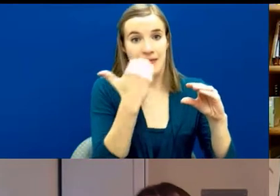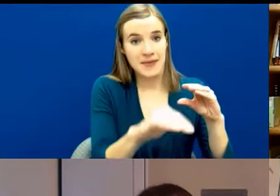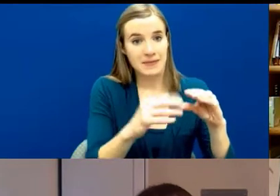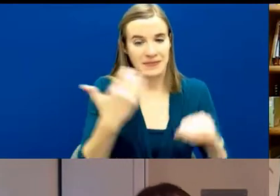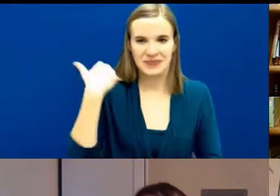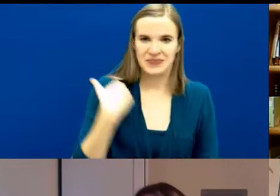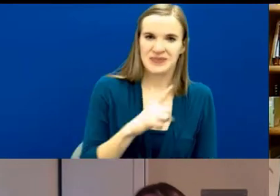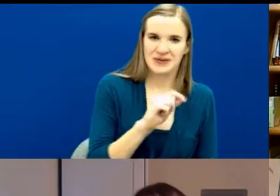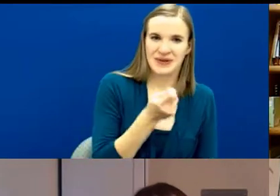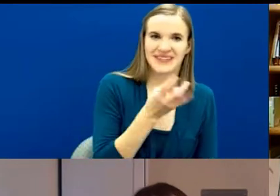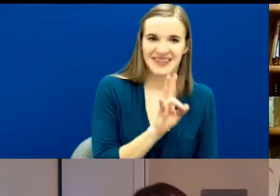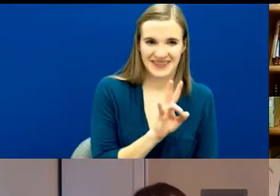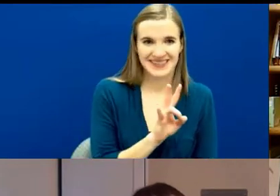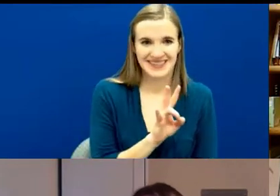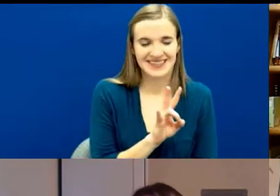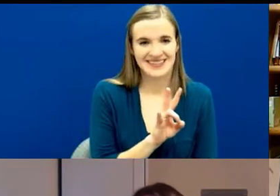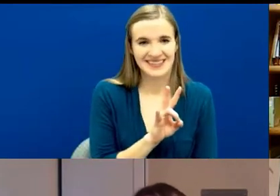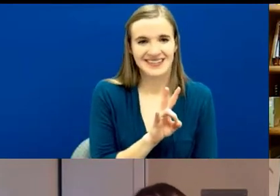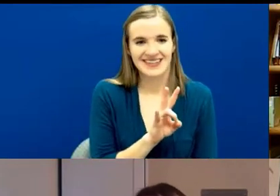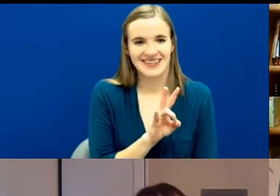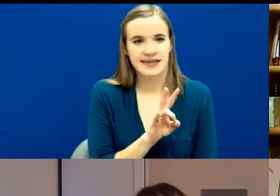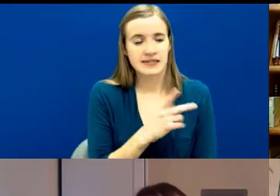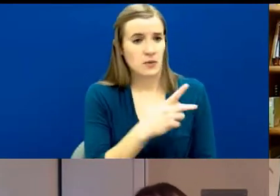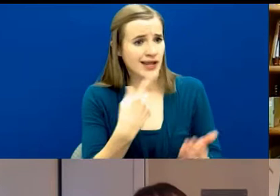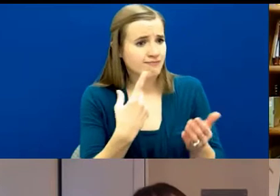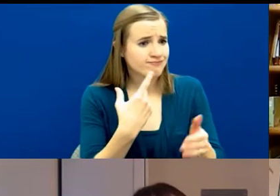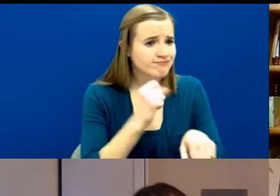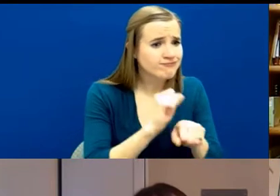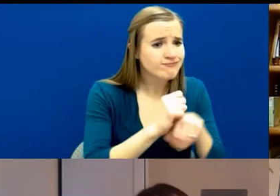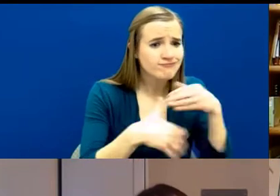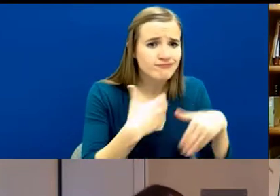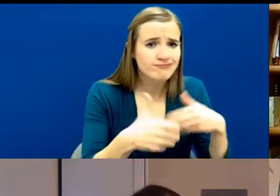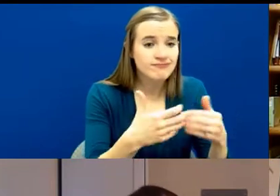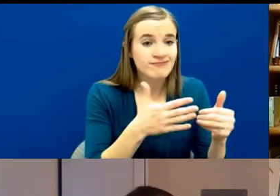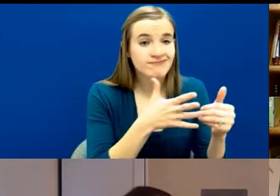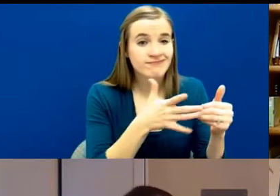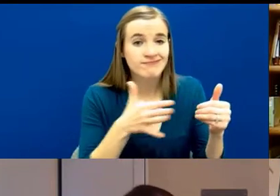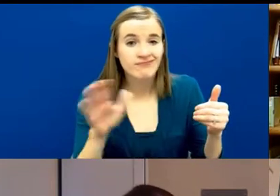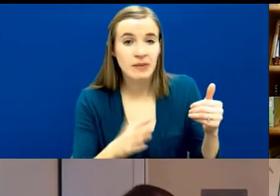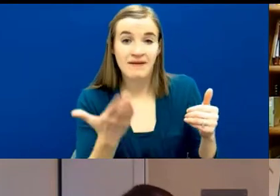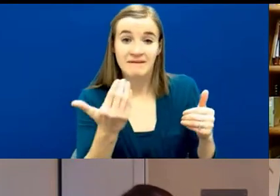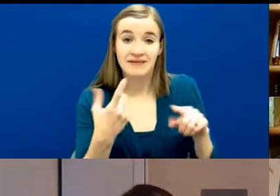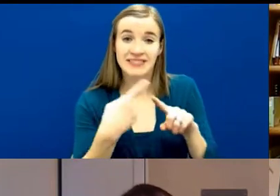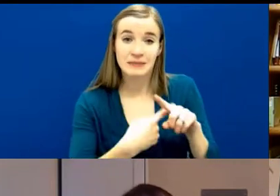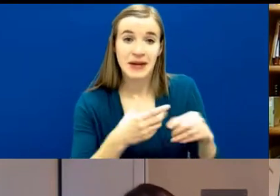worked on it for about what, what was it Jennifer 15 months? I think, before we